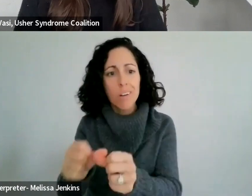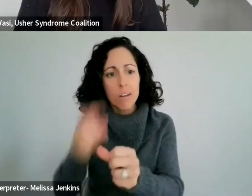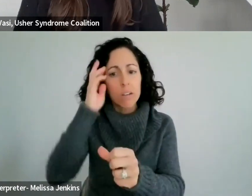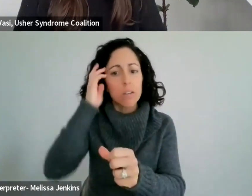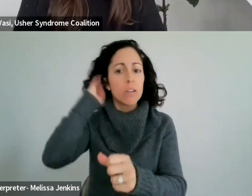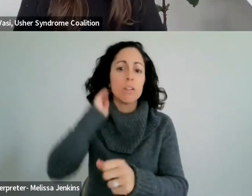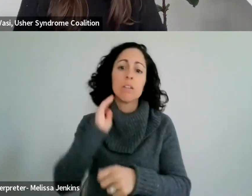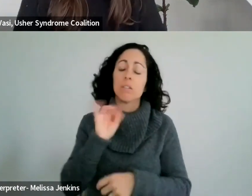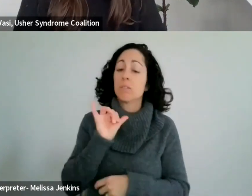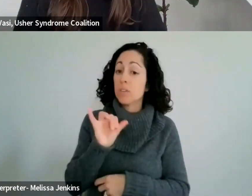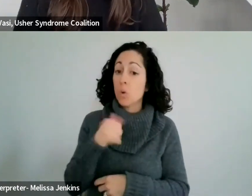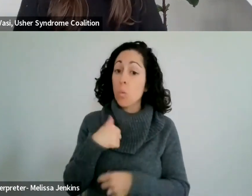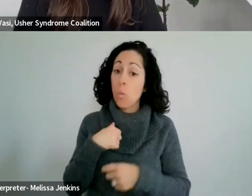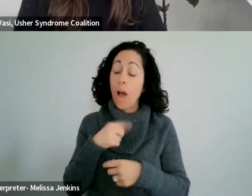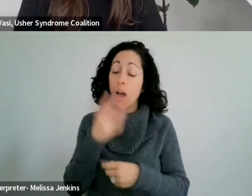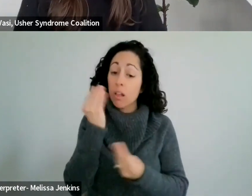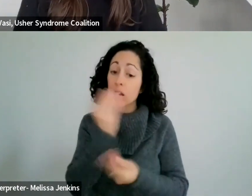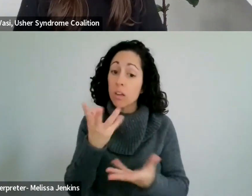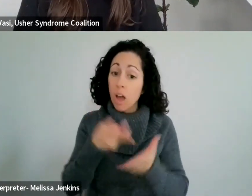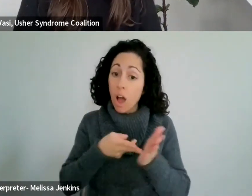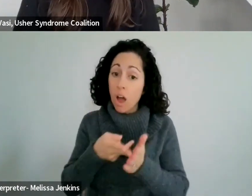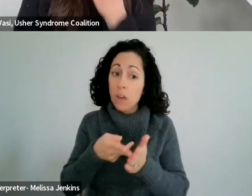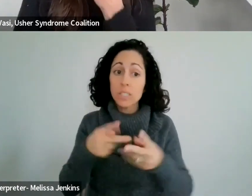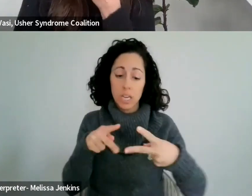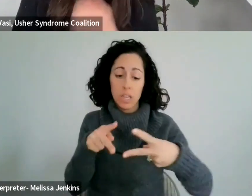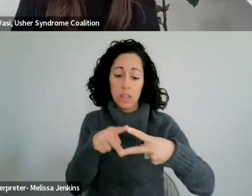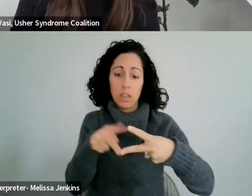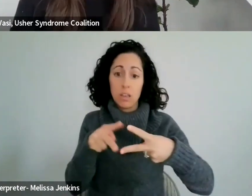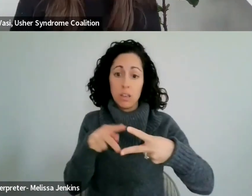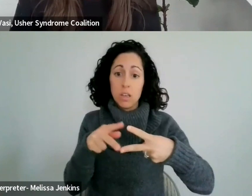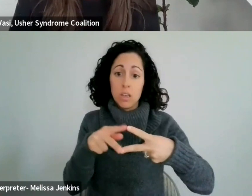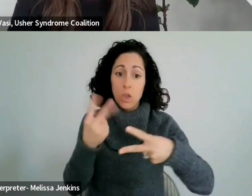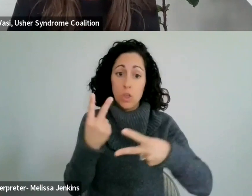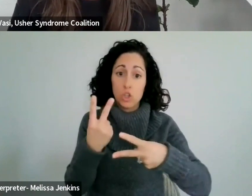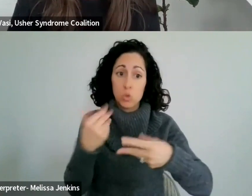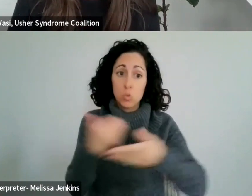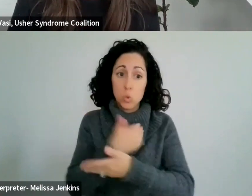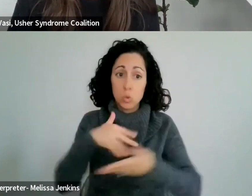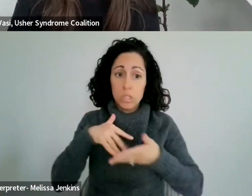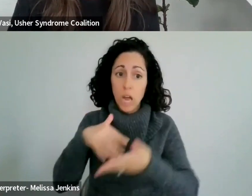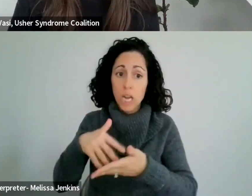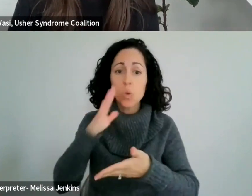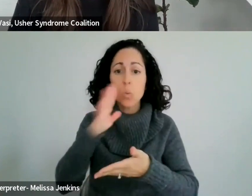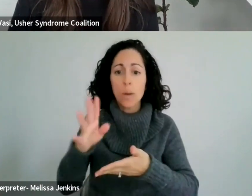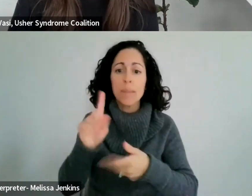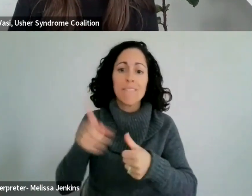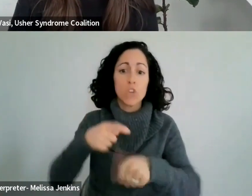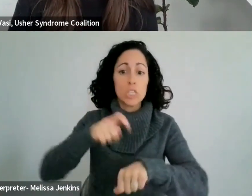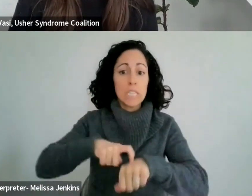be the first time we've done multiple injections in the eye. But we really will be studying the safety around this